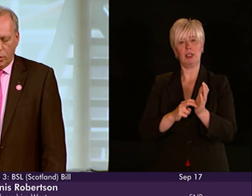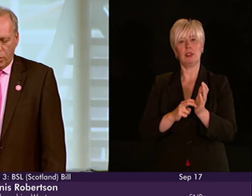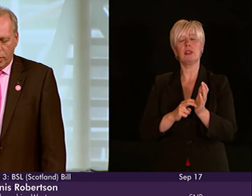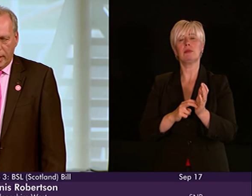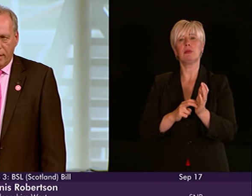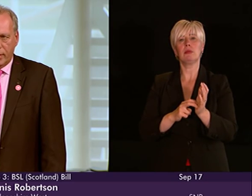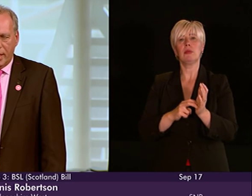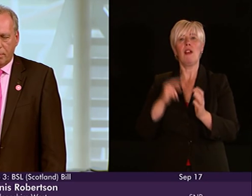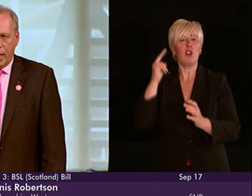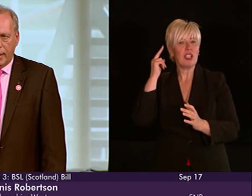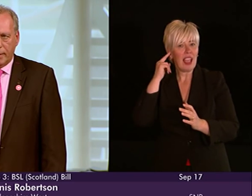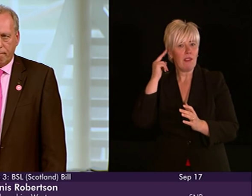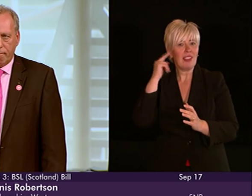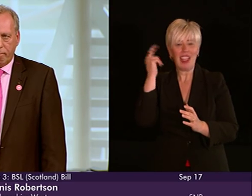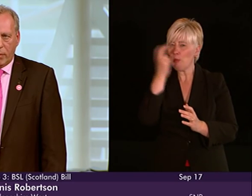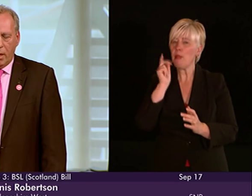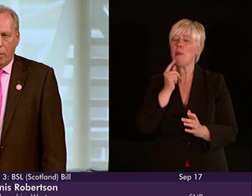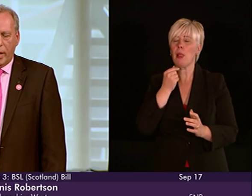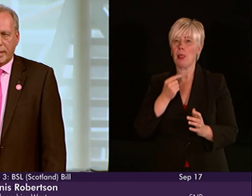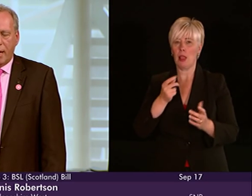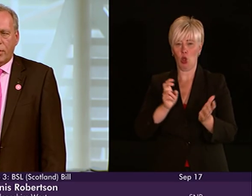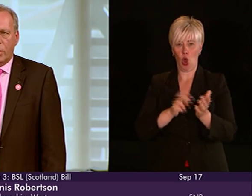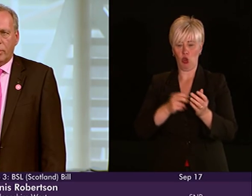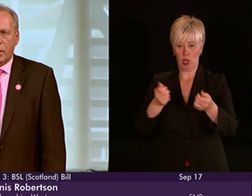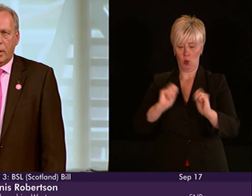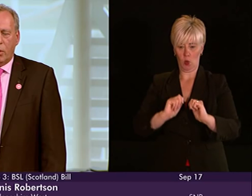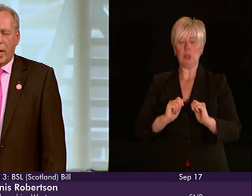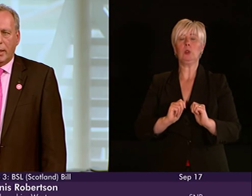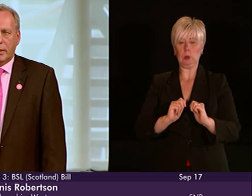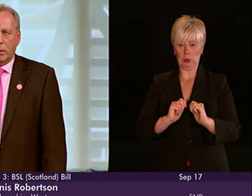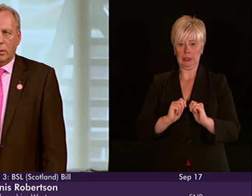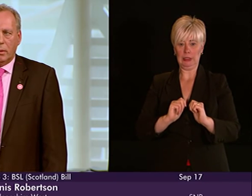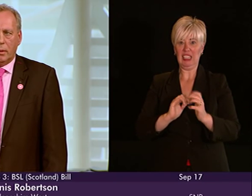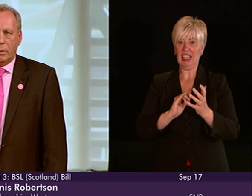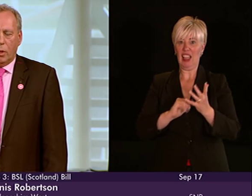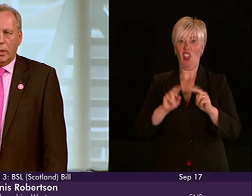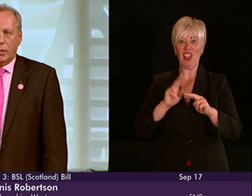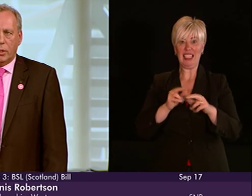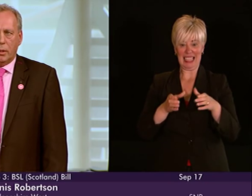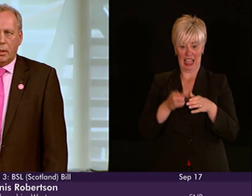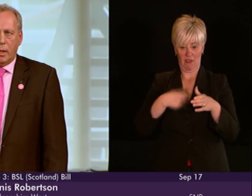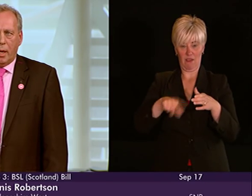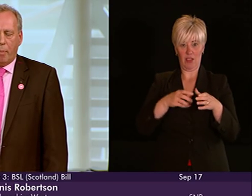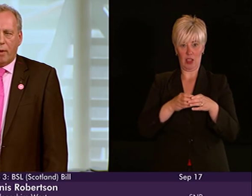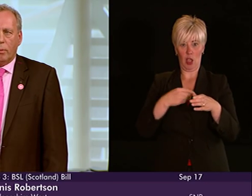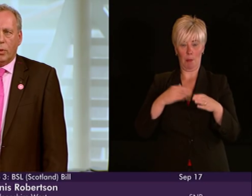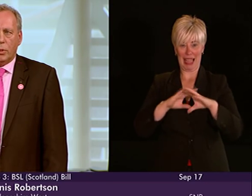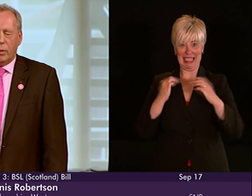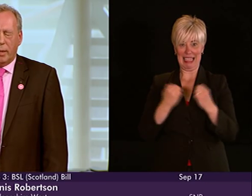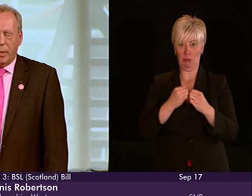those who are deaf and deafblind, the majority of our staff group—apart from those who